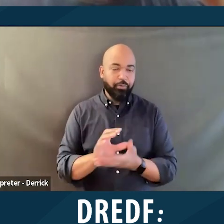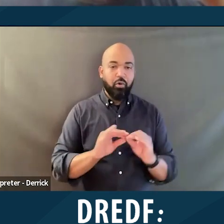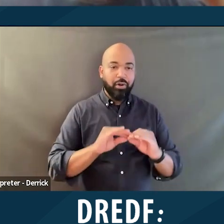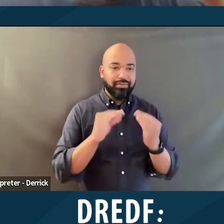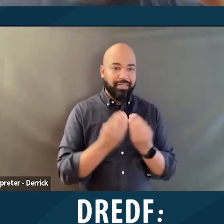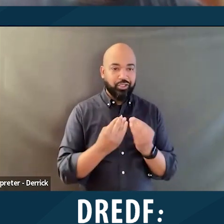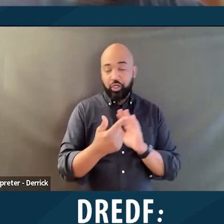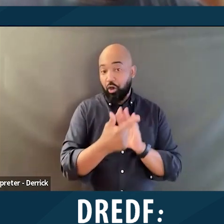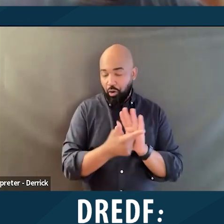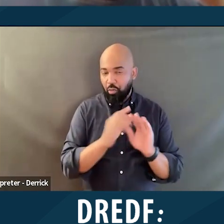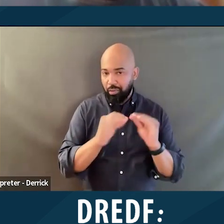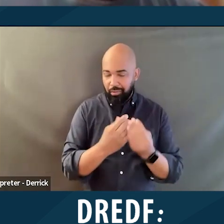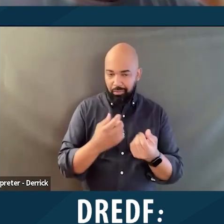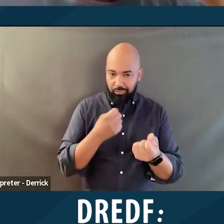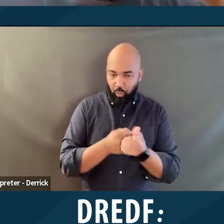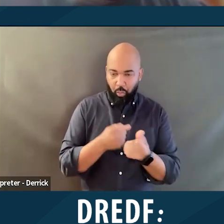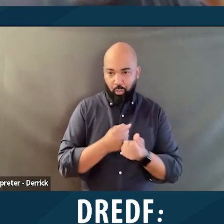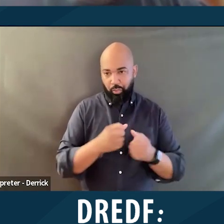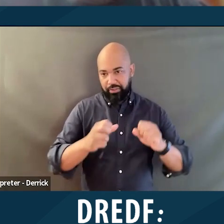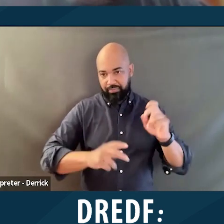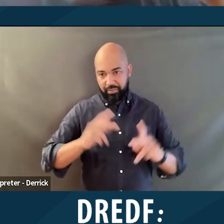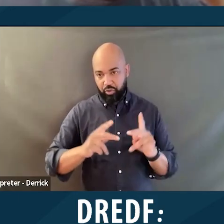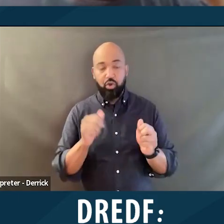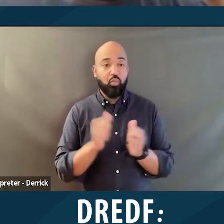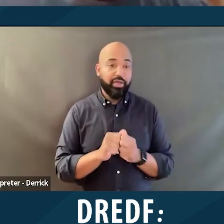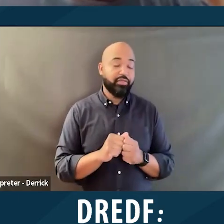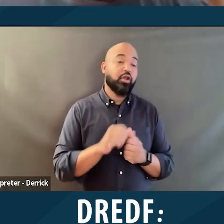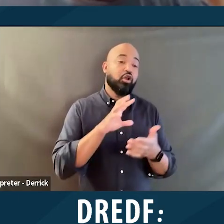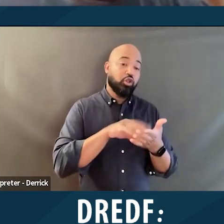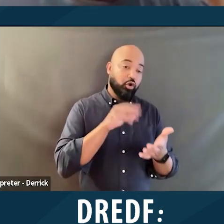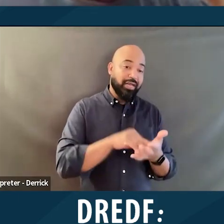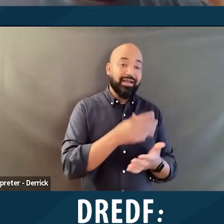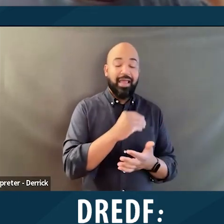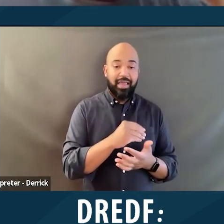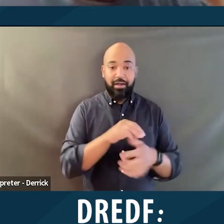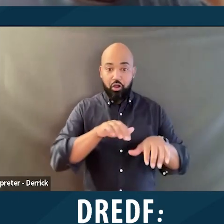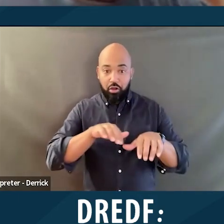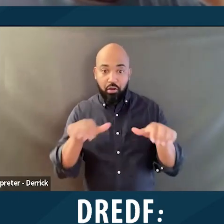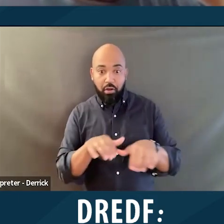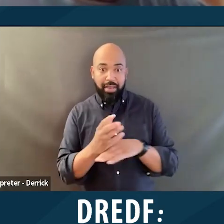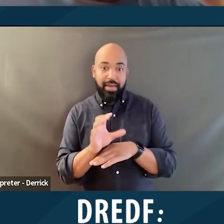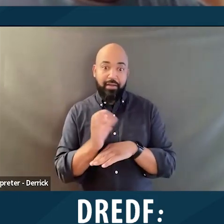organizations that assist people with learning, exercising, and enforcing their rights.